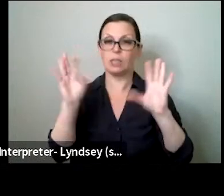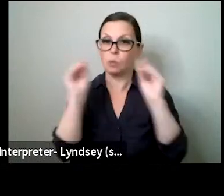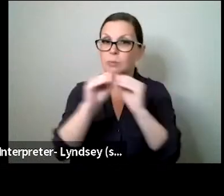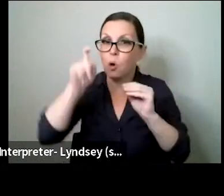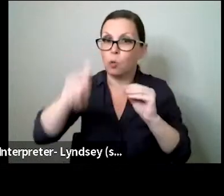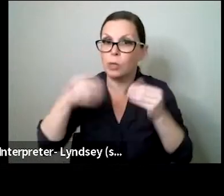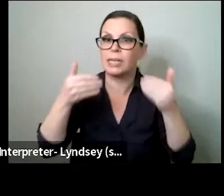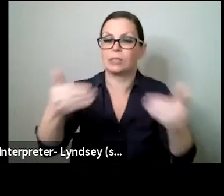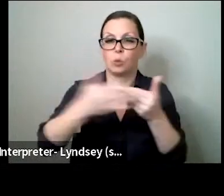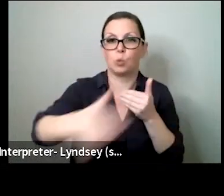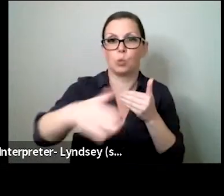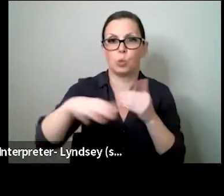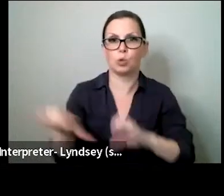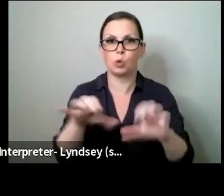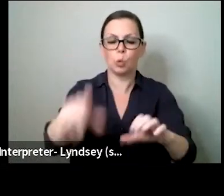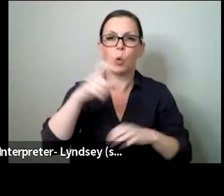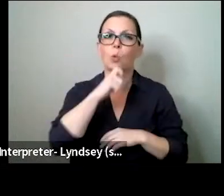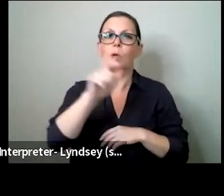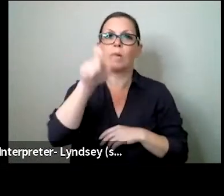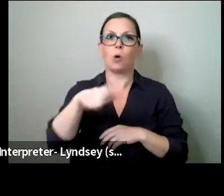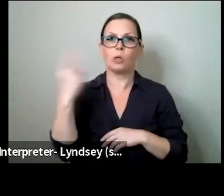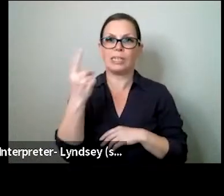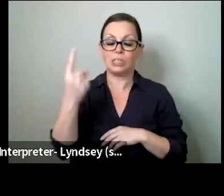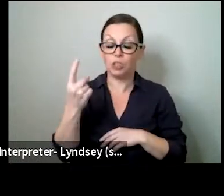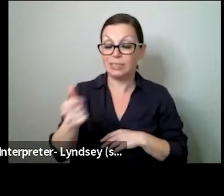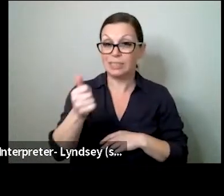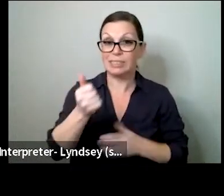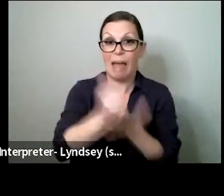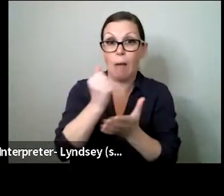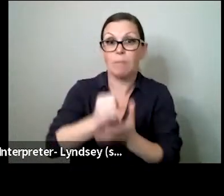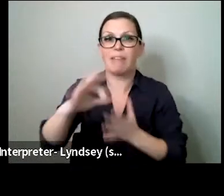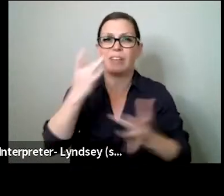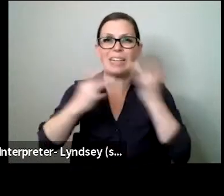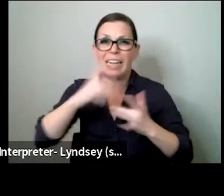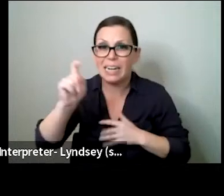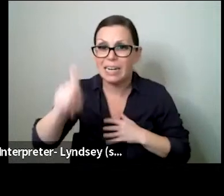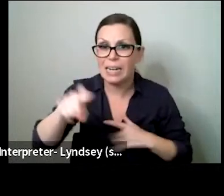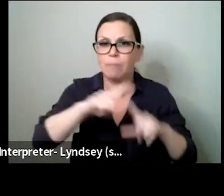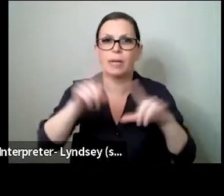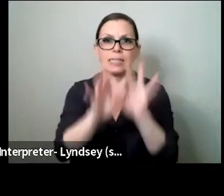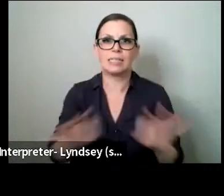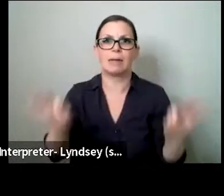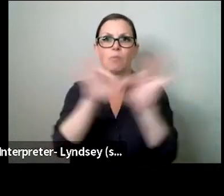We don't need to just help the members when they're in desperate need, it's important for us to be a foundation